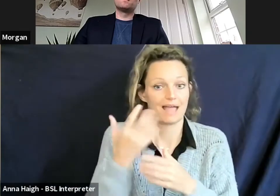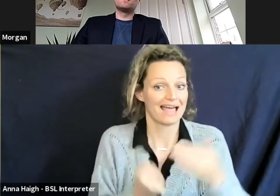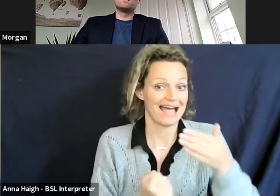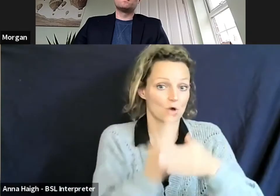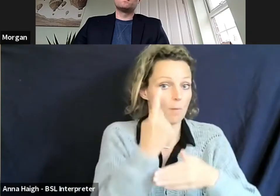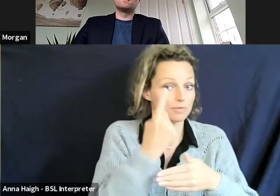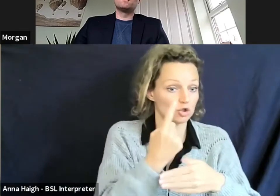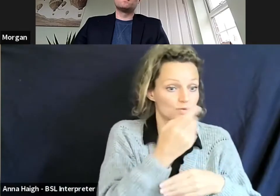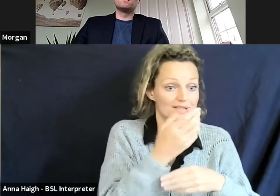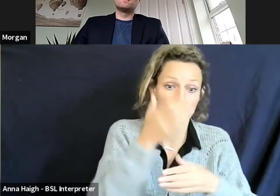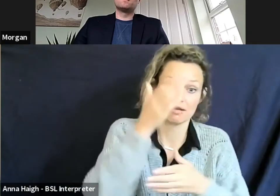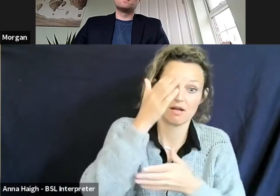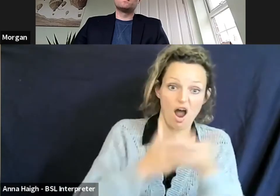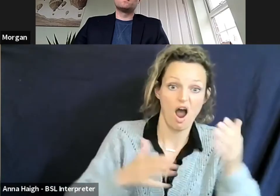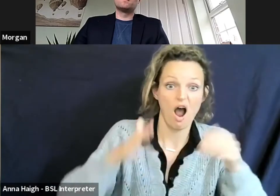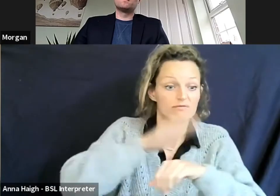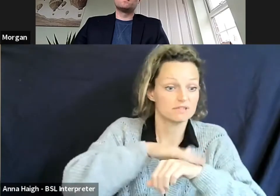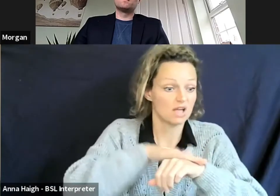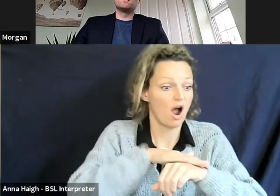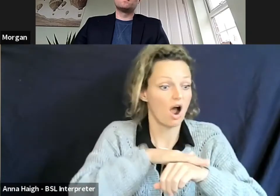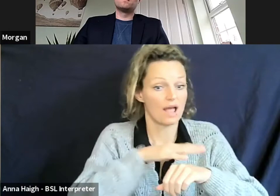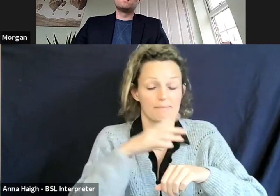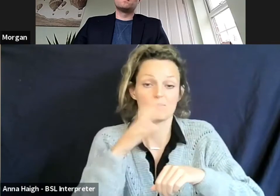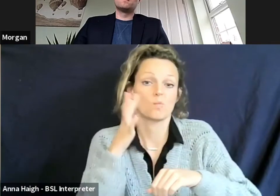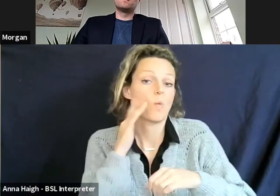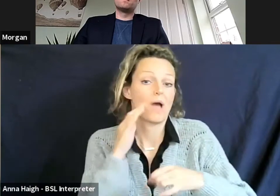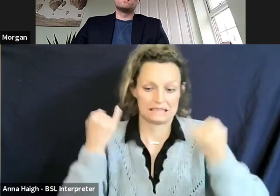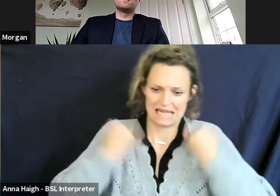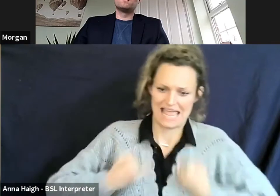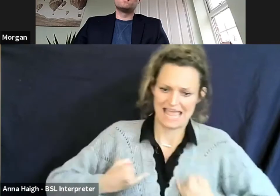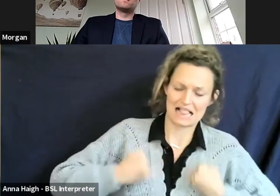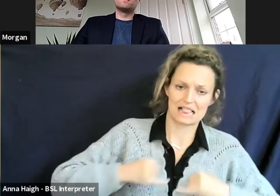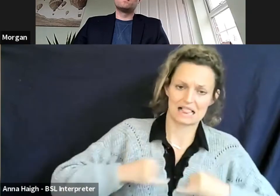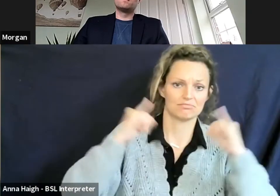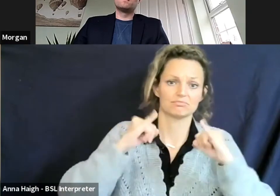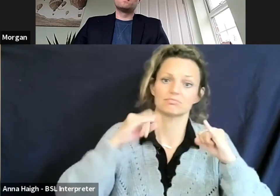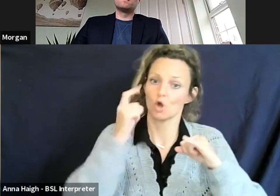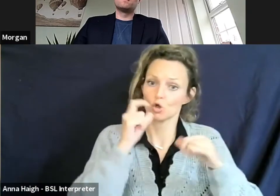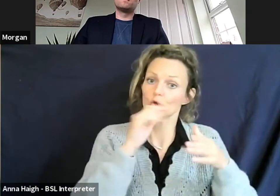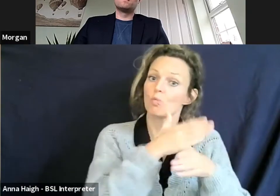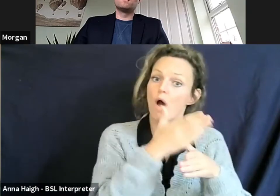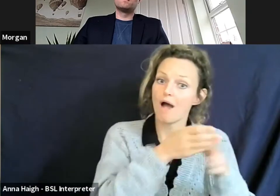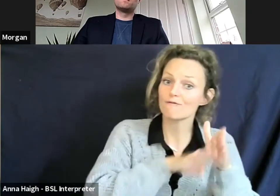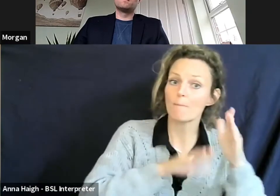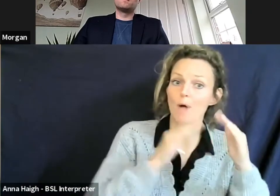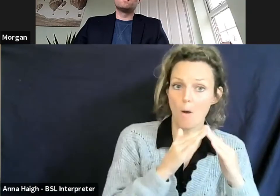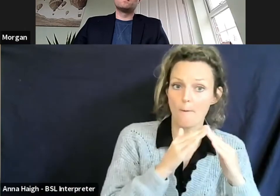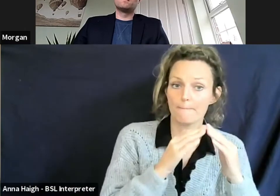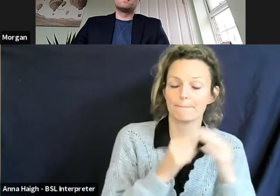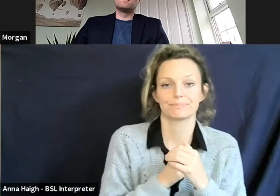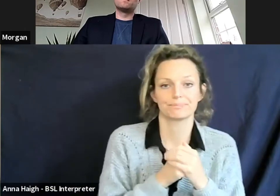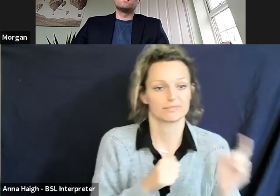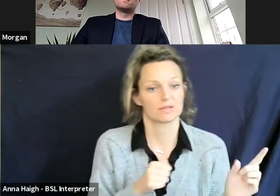Now we have that more flexible working approach.